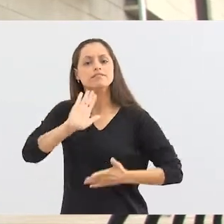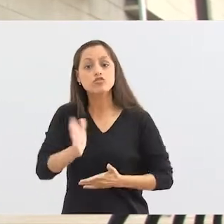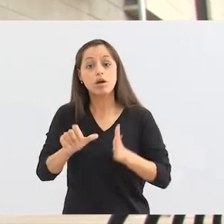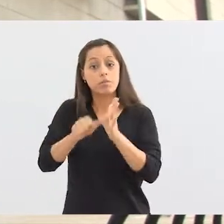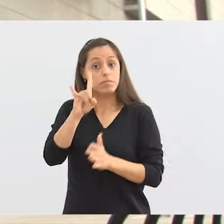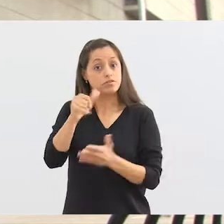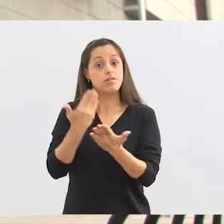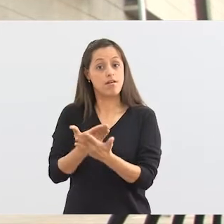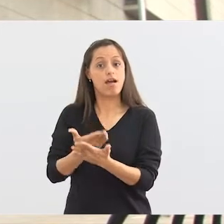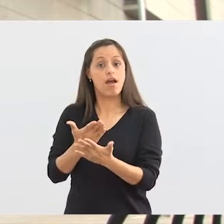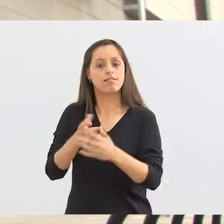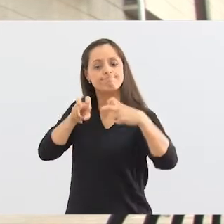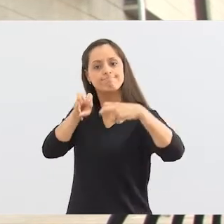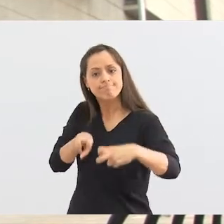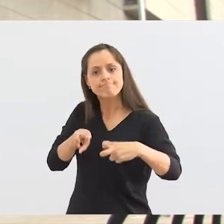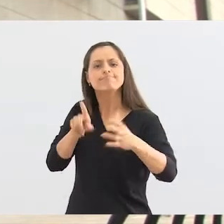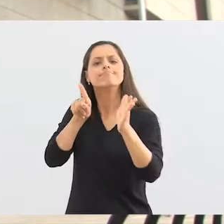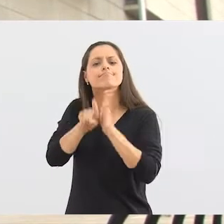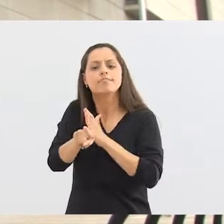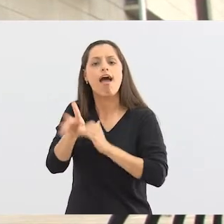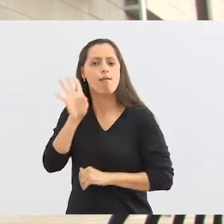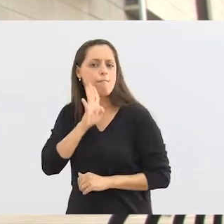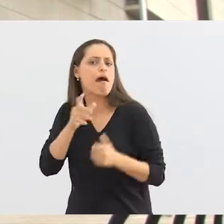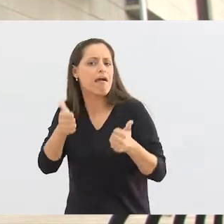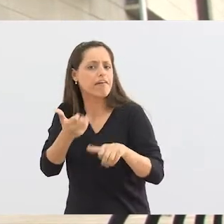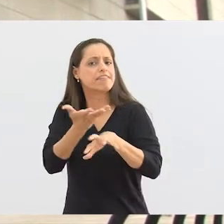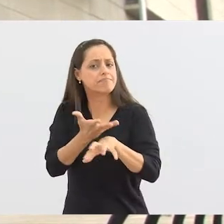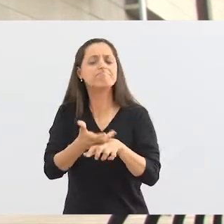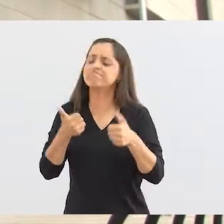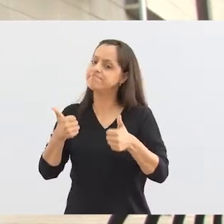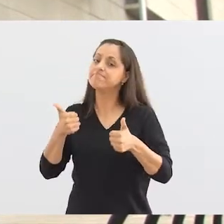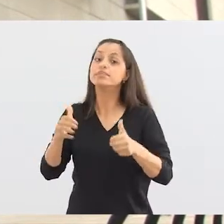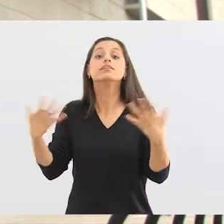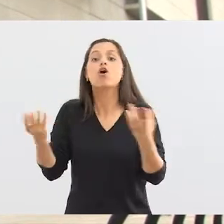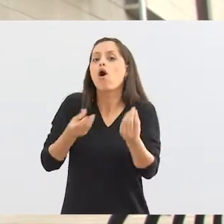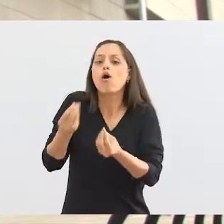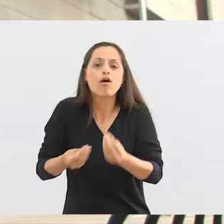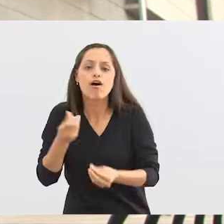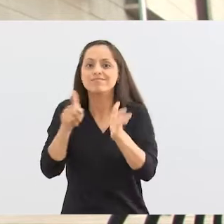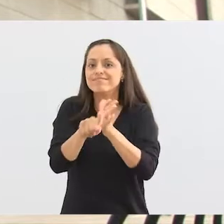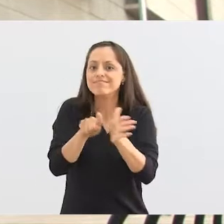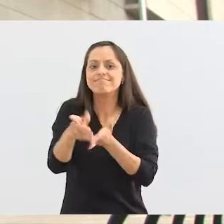and did not want to teach Josias. Never. We informed one of the teachers: